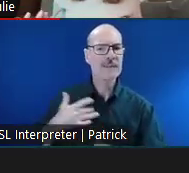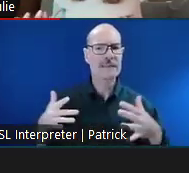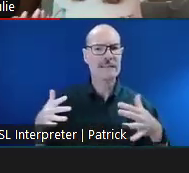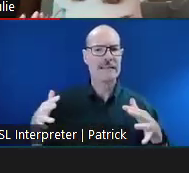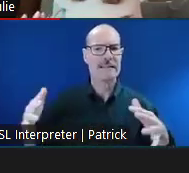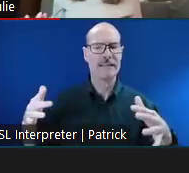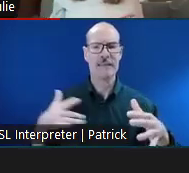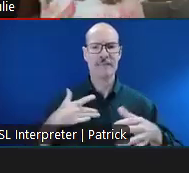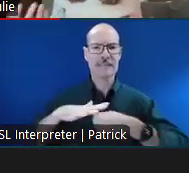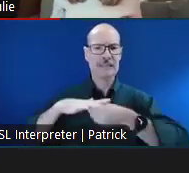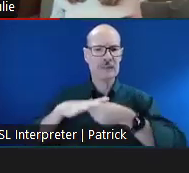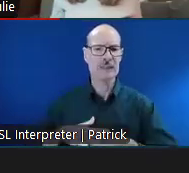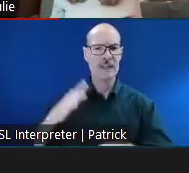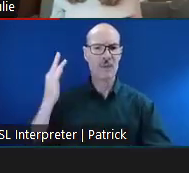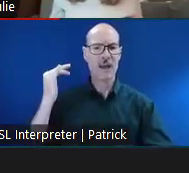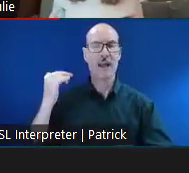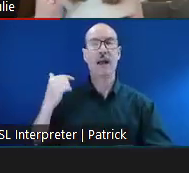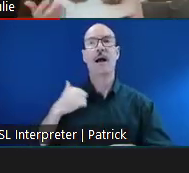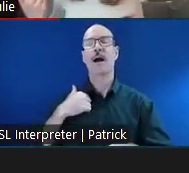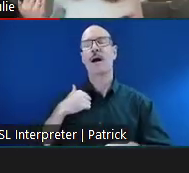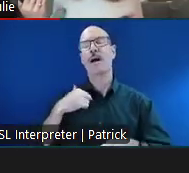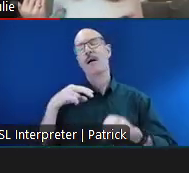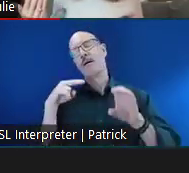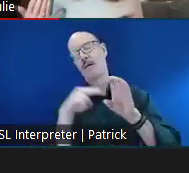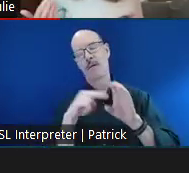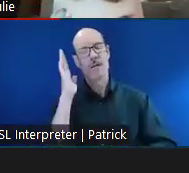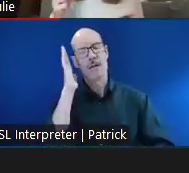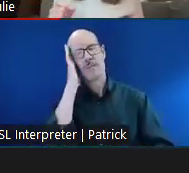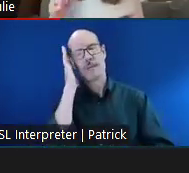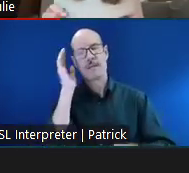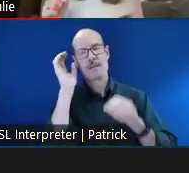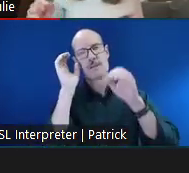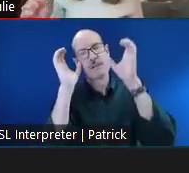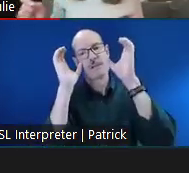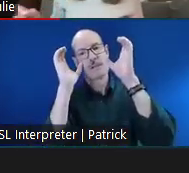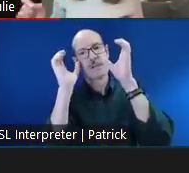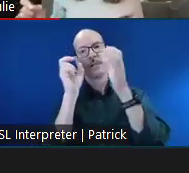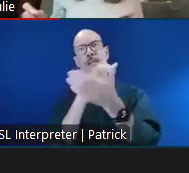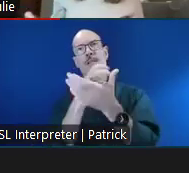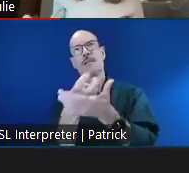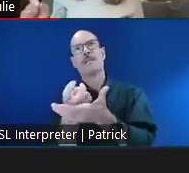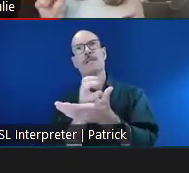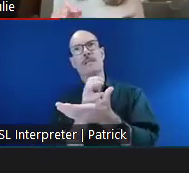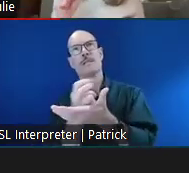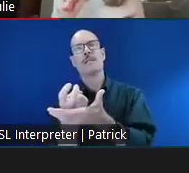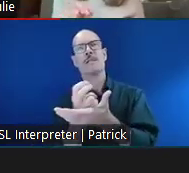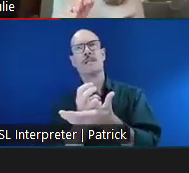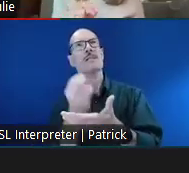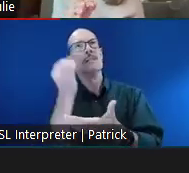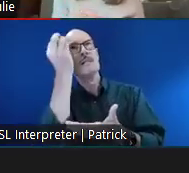What is it that, when I'm lying asleep at night, trying to sleep, and it's keeping me up at night, what are those pinpoint issues?